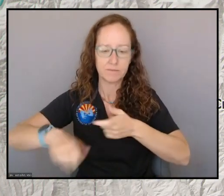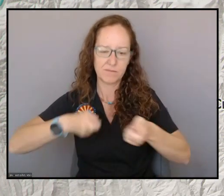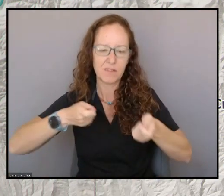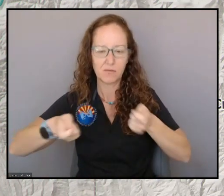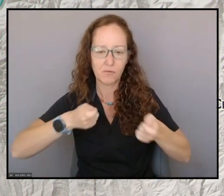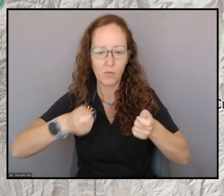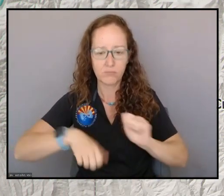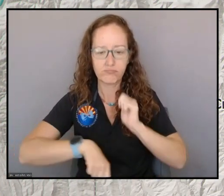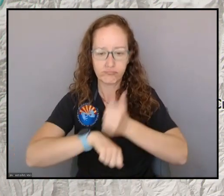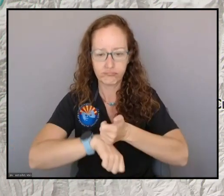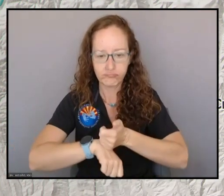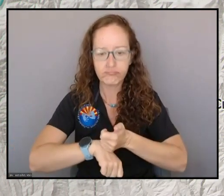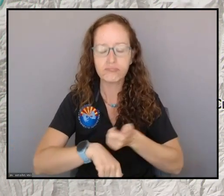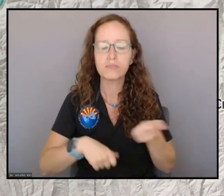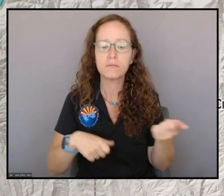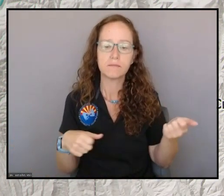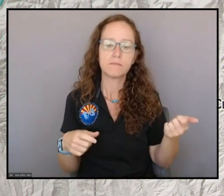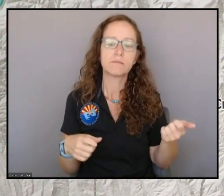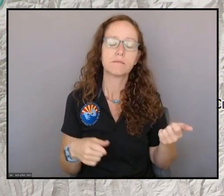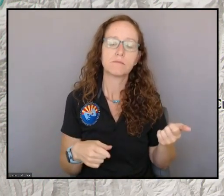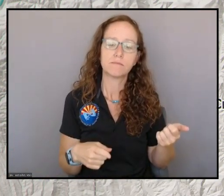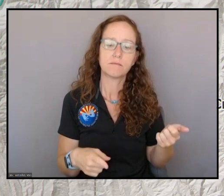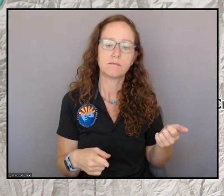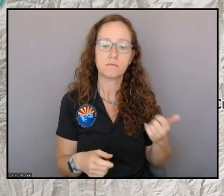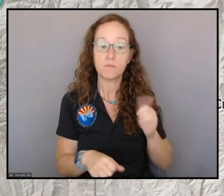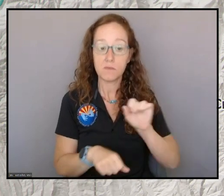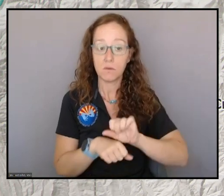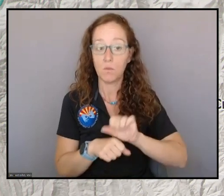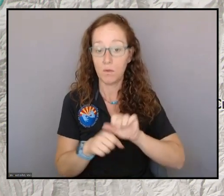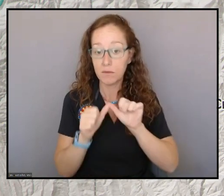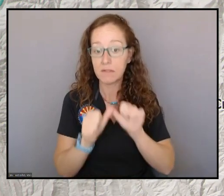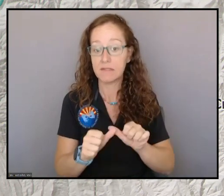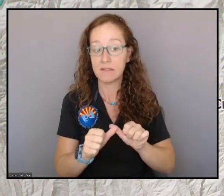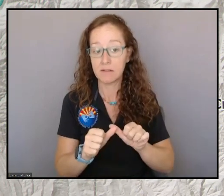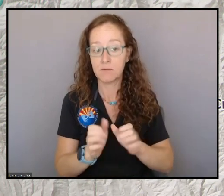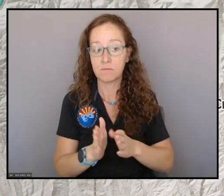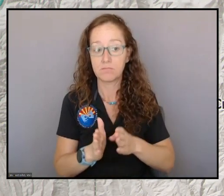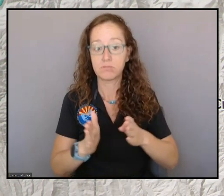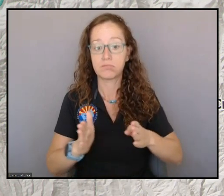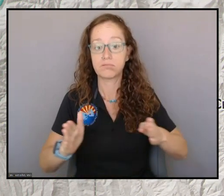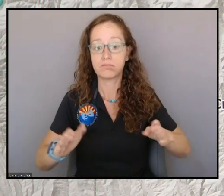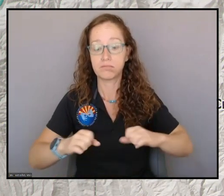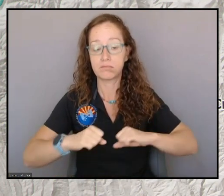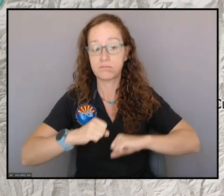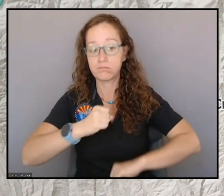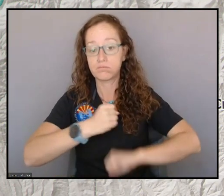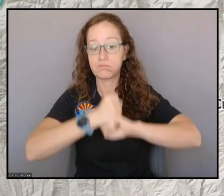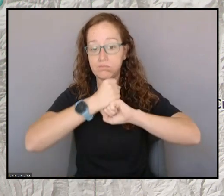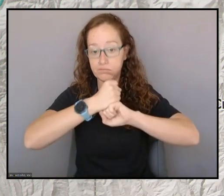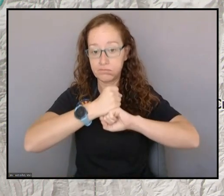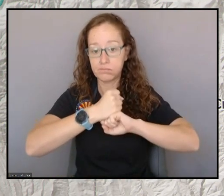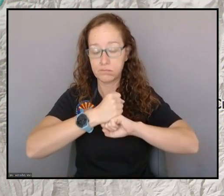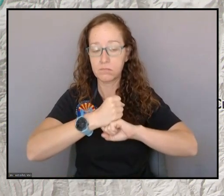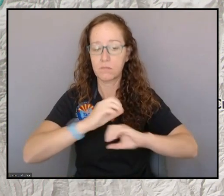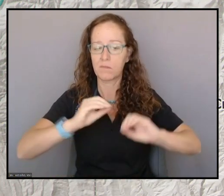to strengthen and make those the control lines stronger. And